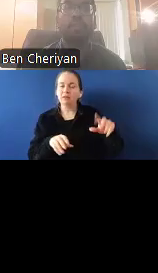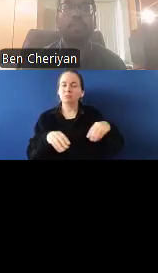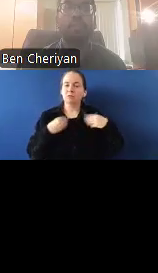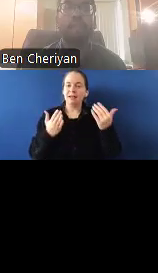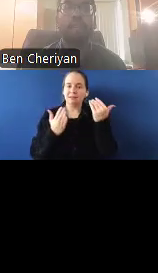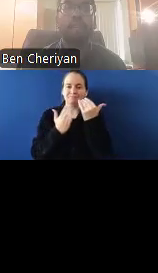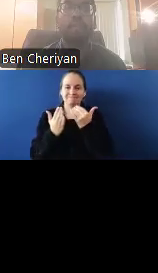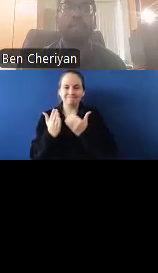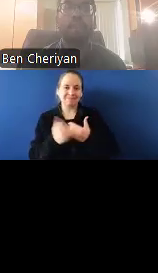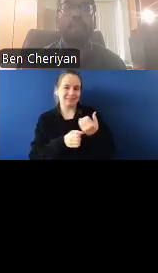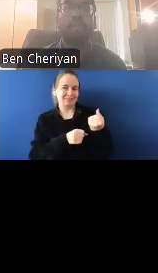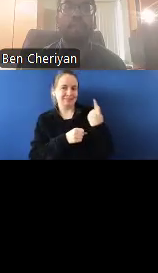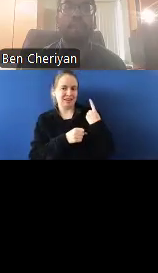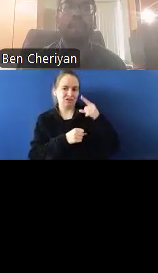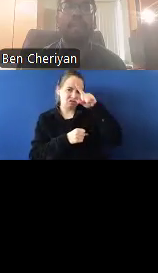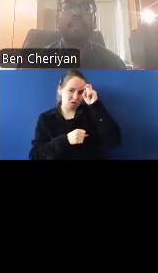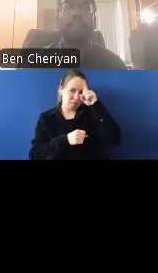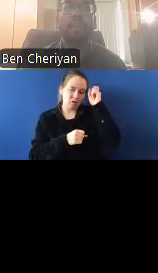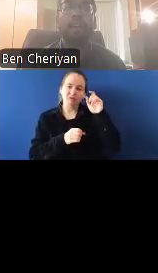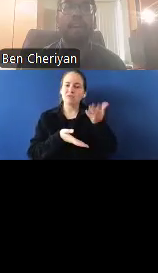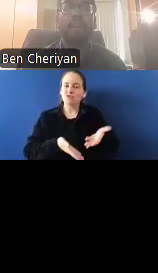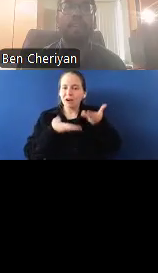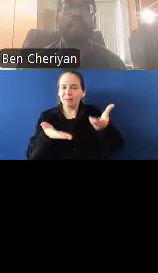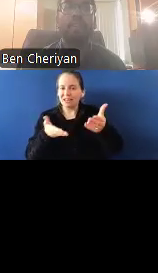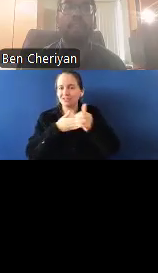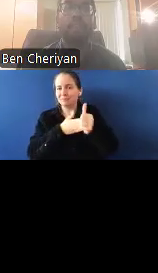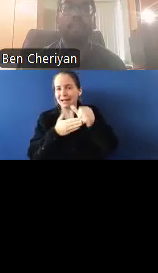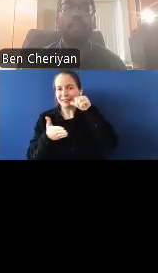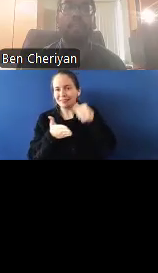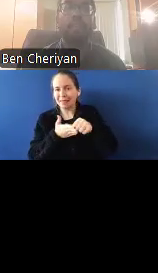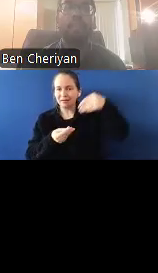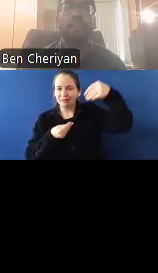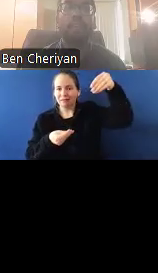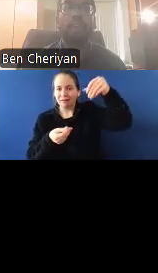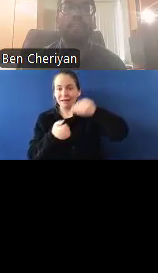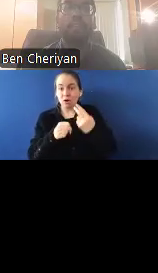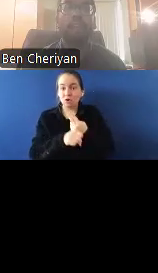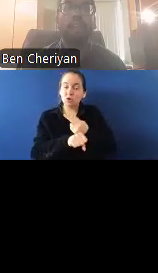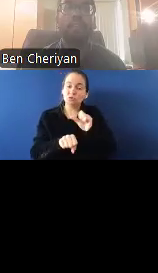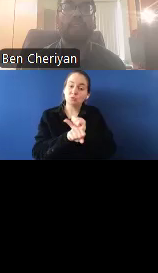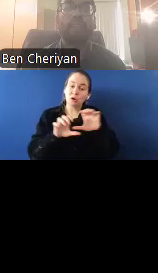through the training guidance letter on how to use Workforce Innovation Opportunity Act funding